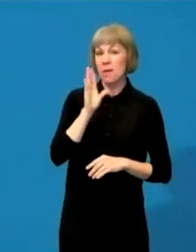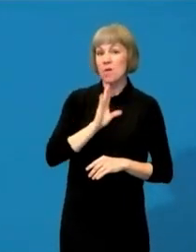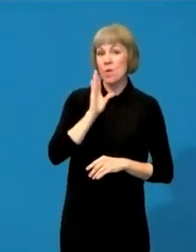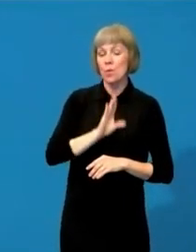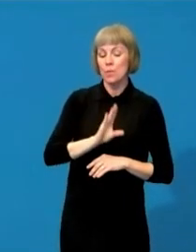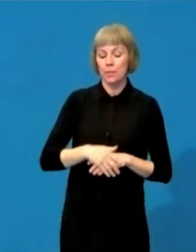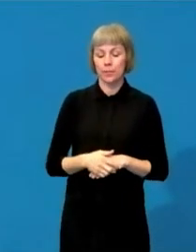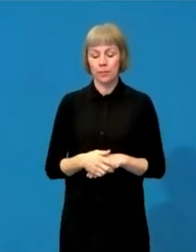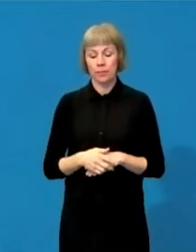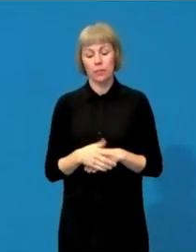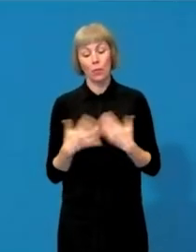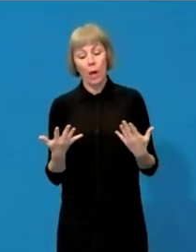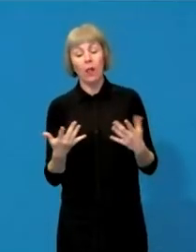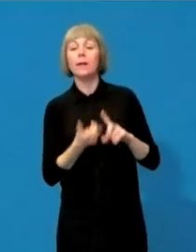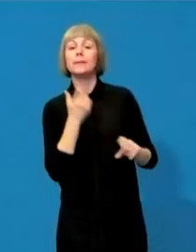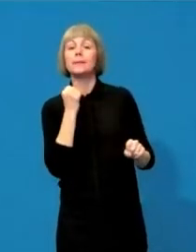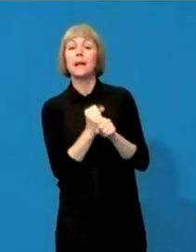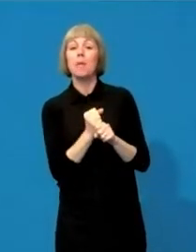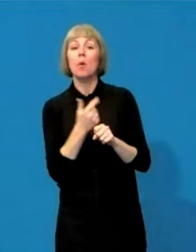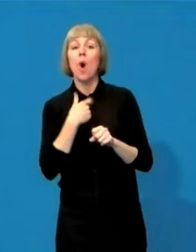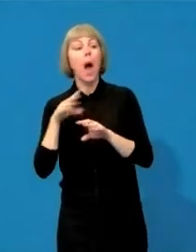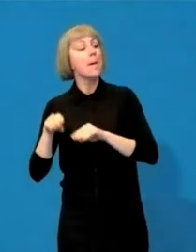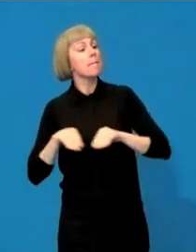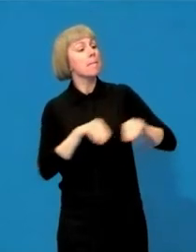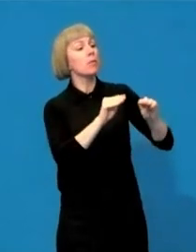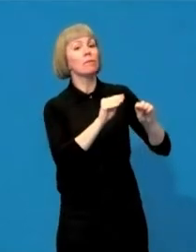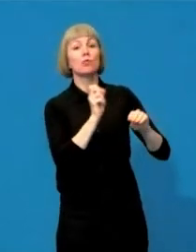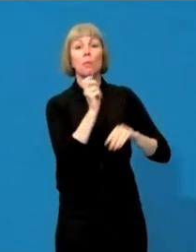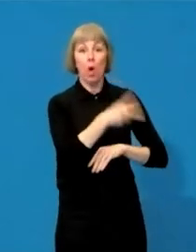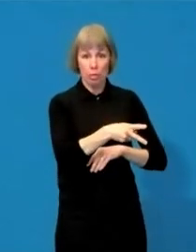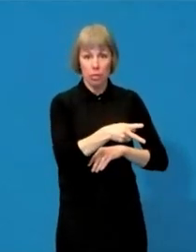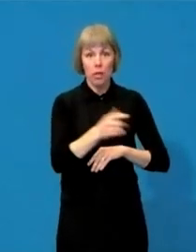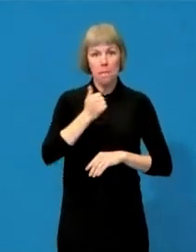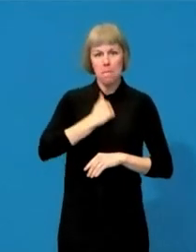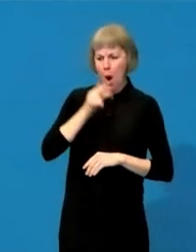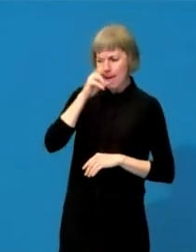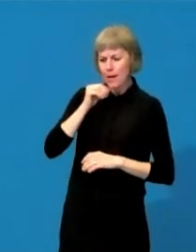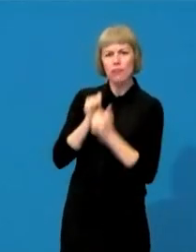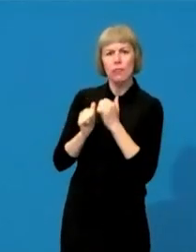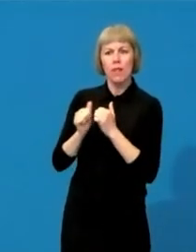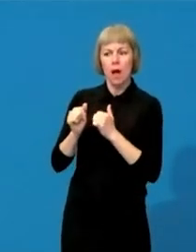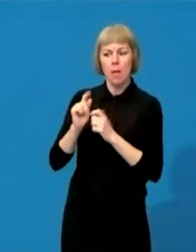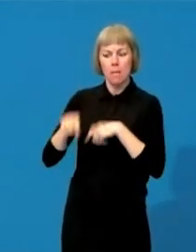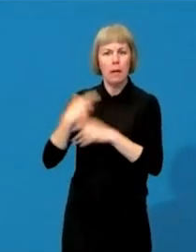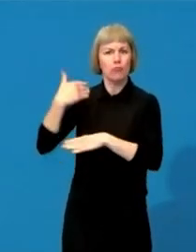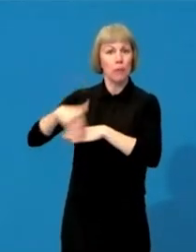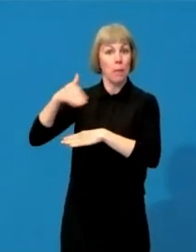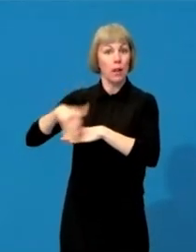Well, for example, if I say that - if I got to move to Perth and one of my little brothers get into trouble or something, if I phone them up on the phone